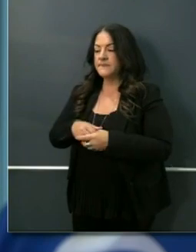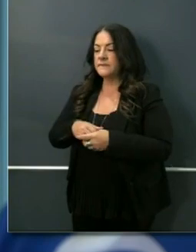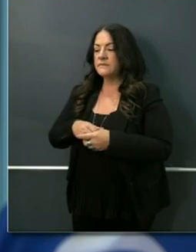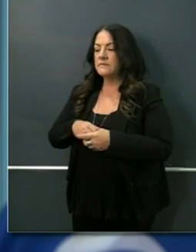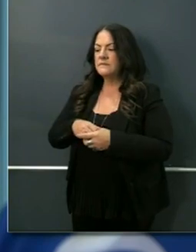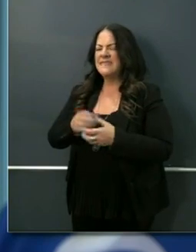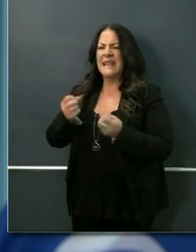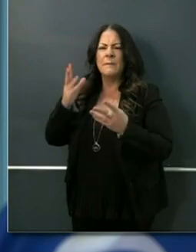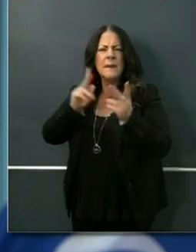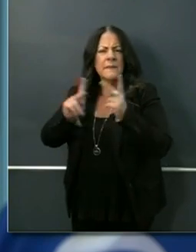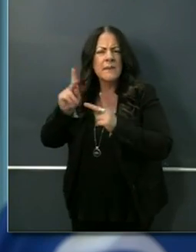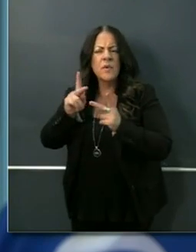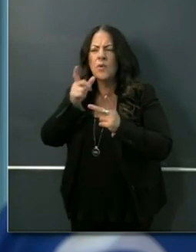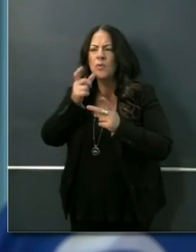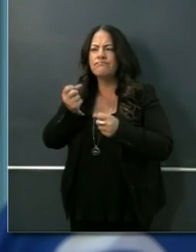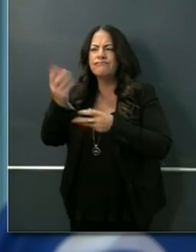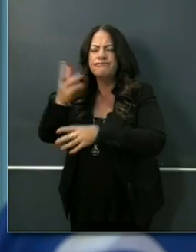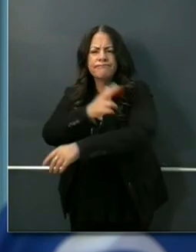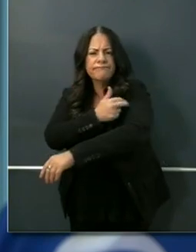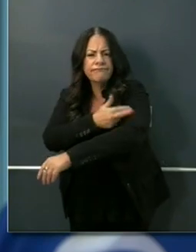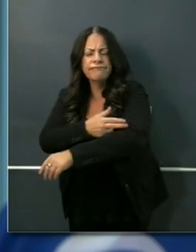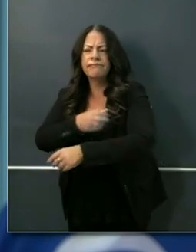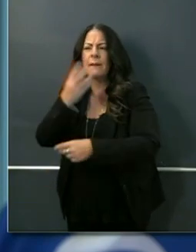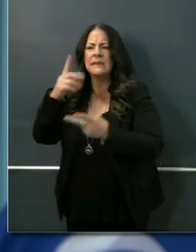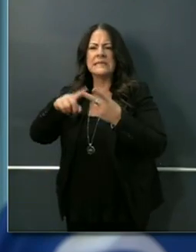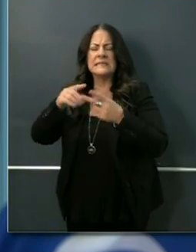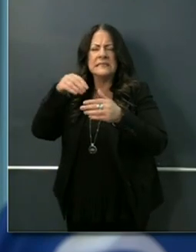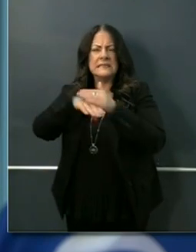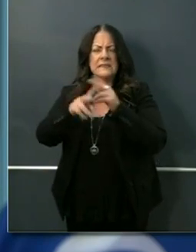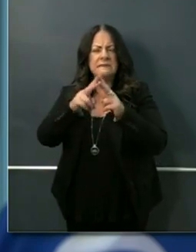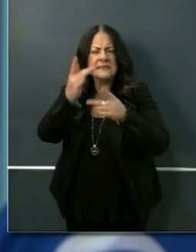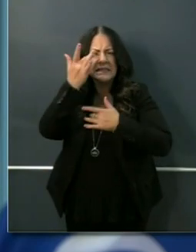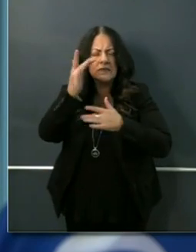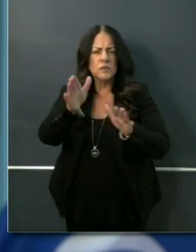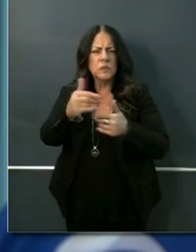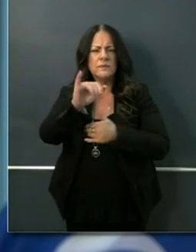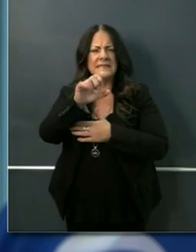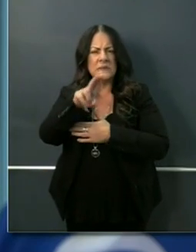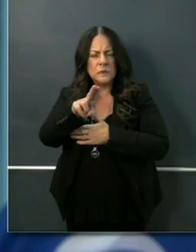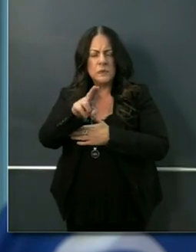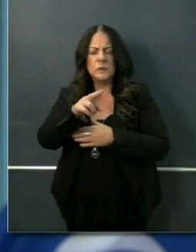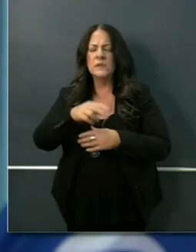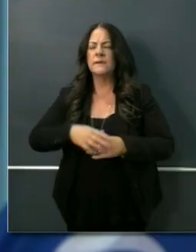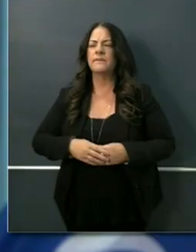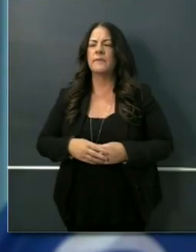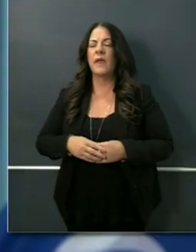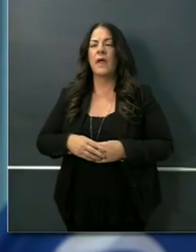THE NUMBERS FOR THE FIRST DAY WE HAD BEEN SAYING, PUTTING TOGETHER A NUMBER OF